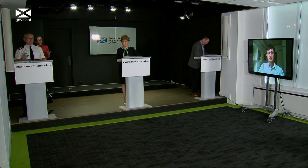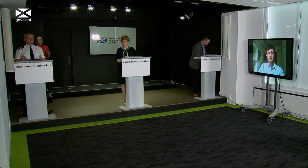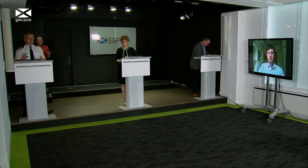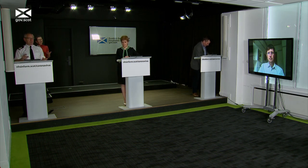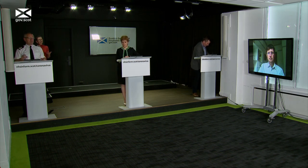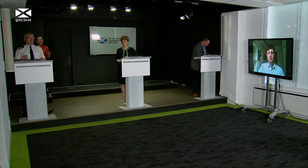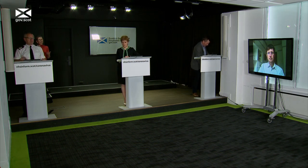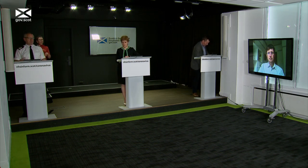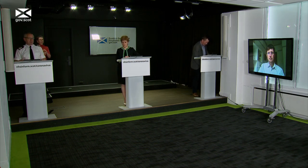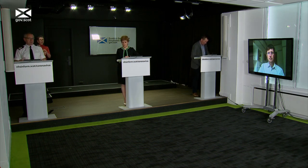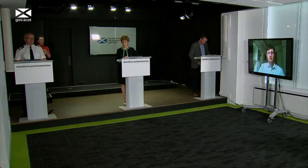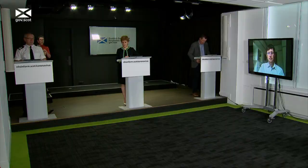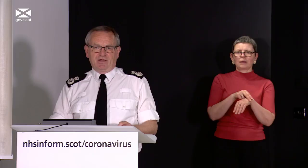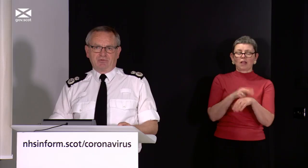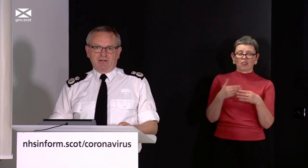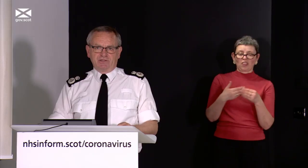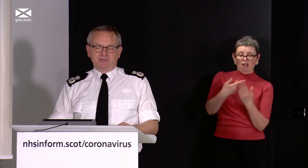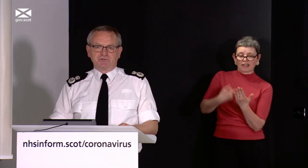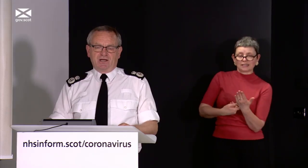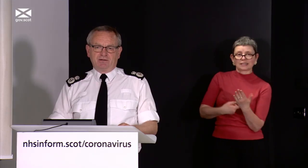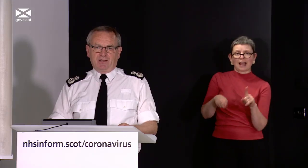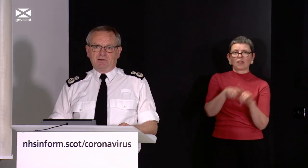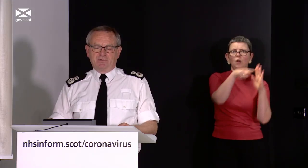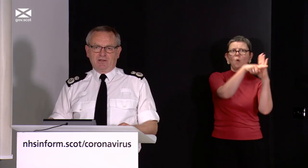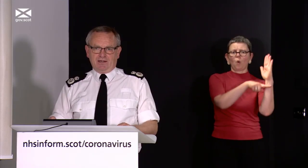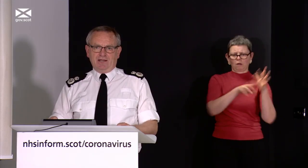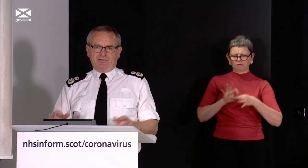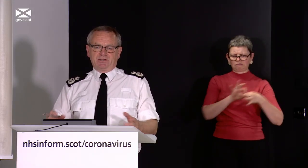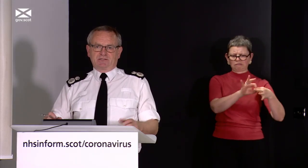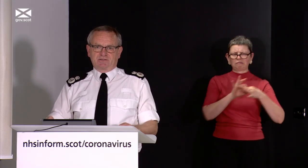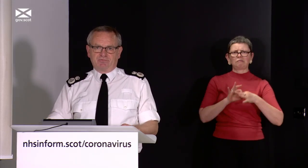relationship between the guidance and the regulations? And again, I think it is a fair